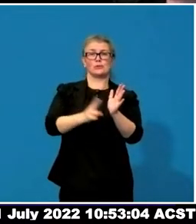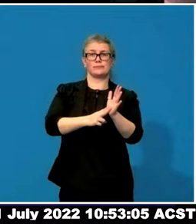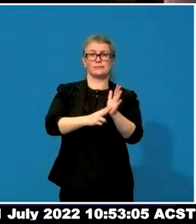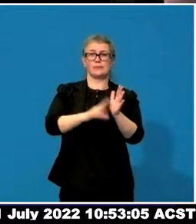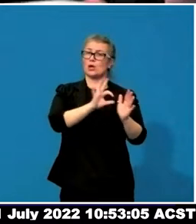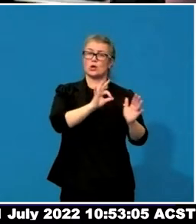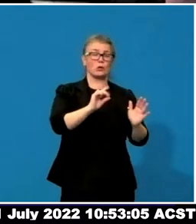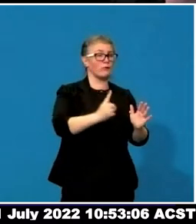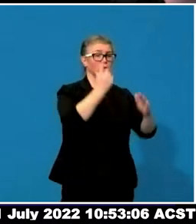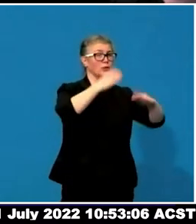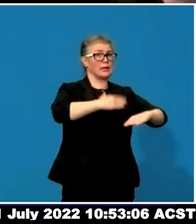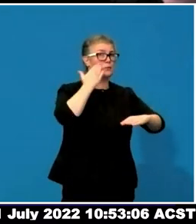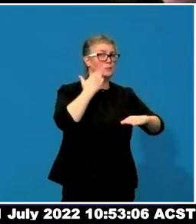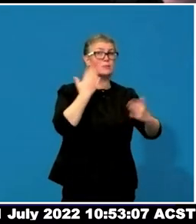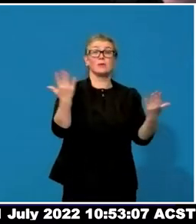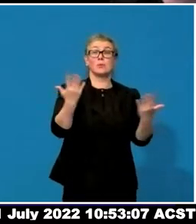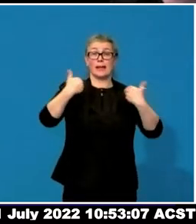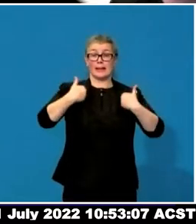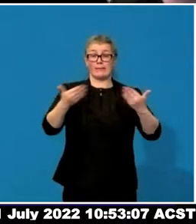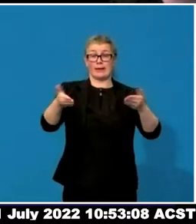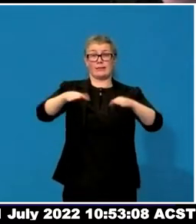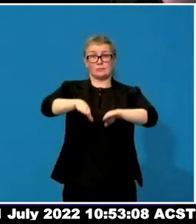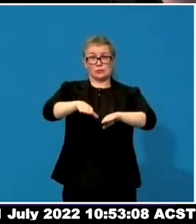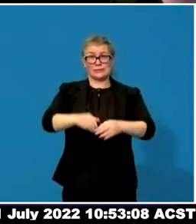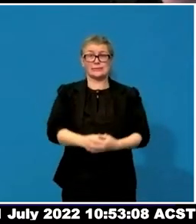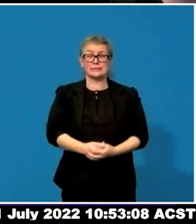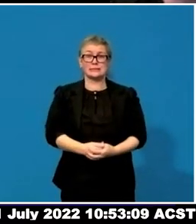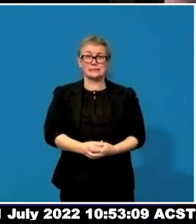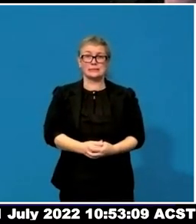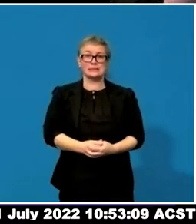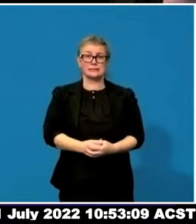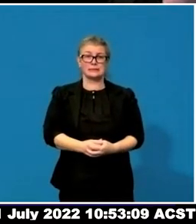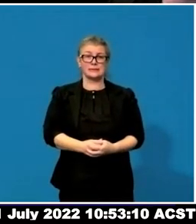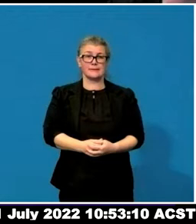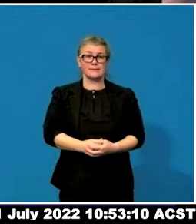Springs. She has a long history of working with Commonwealth and State departments.